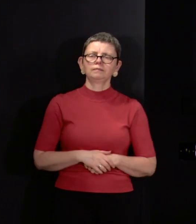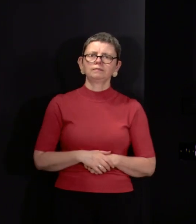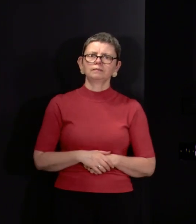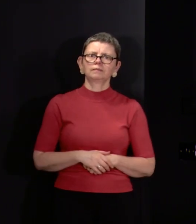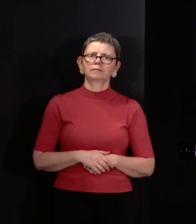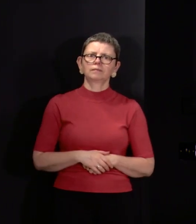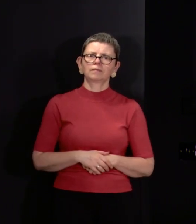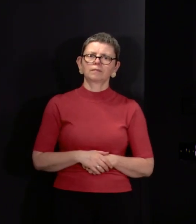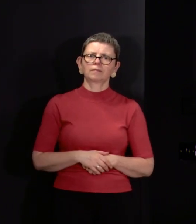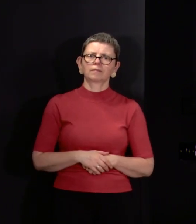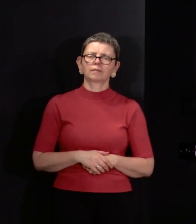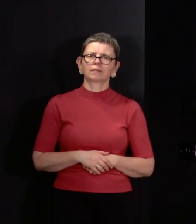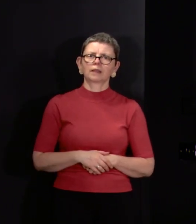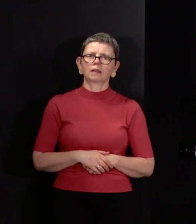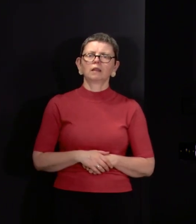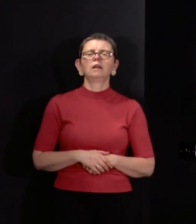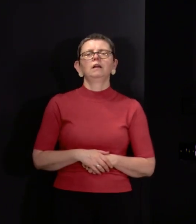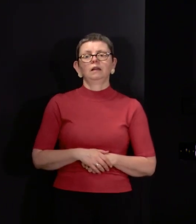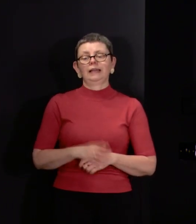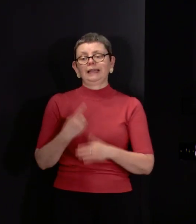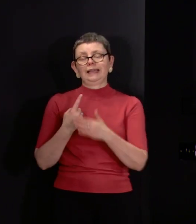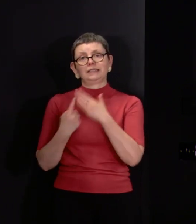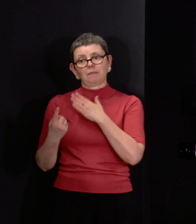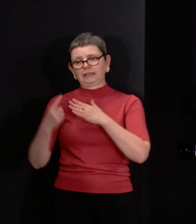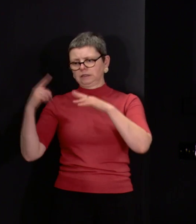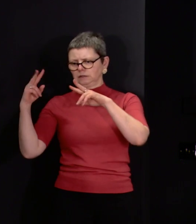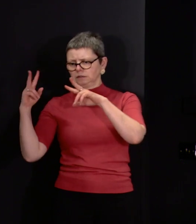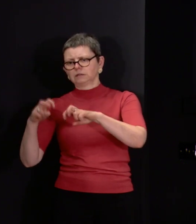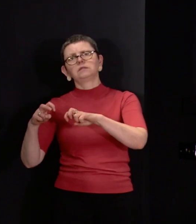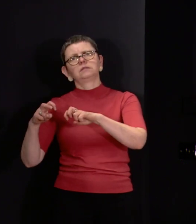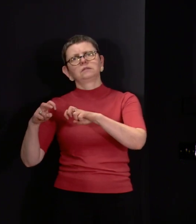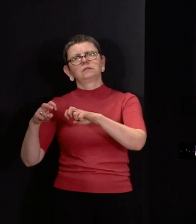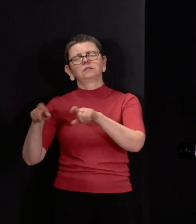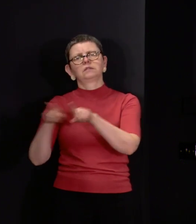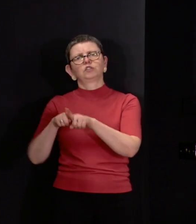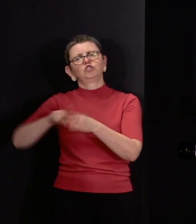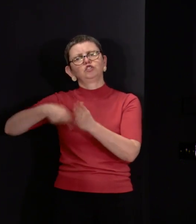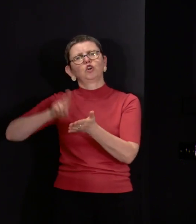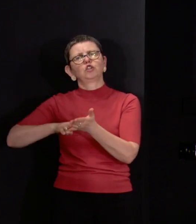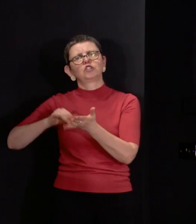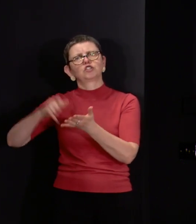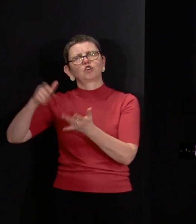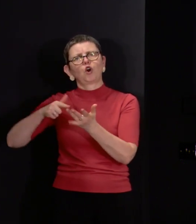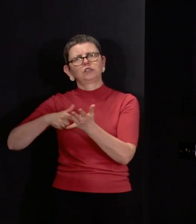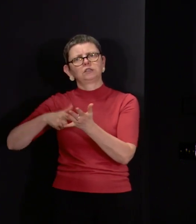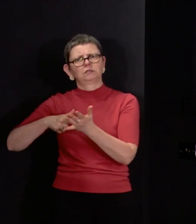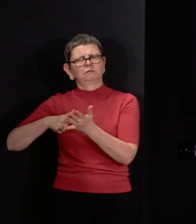I have commissioned independent expert assurance, led by a leading human rights lawyer John Scott QC, to better understand the effect of the emergency